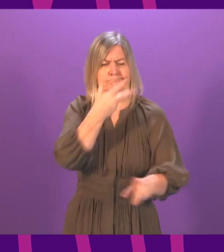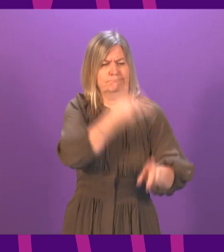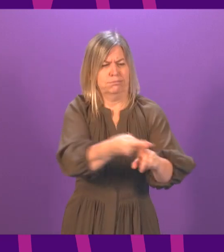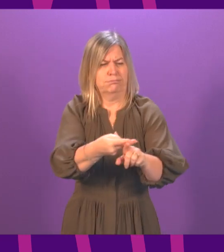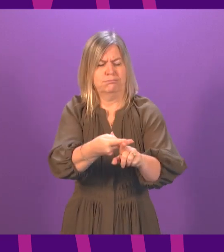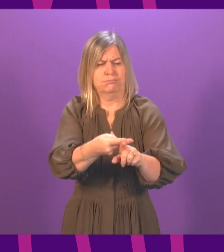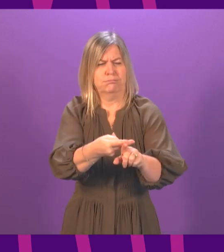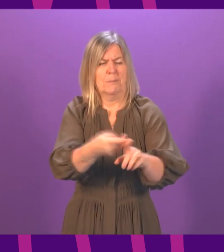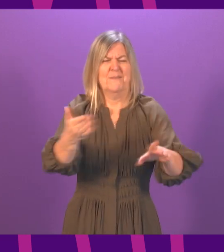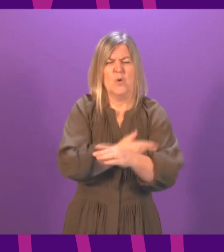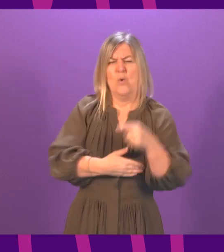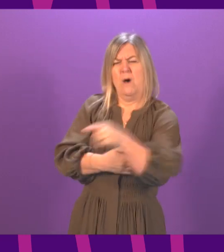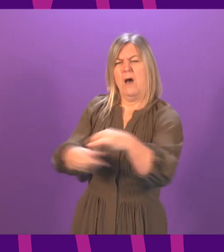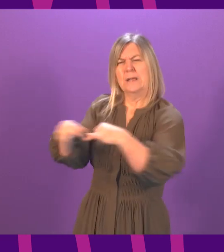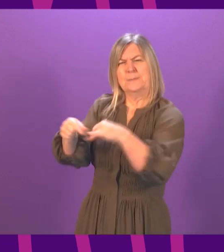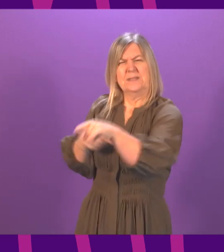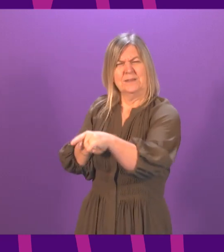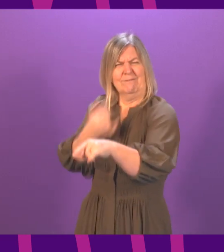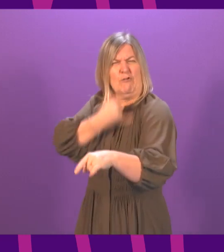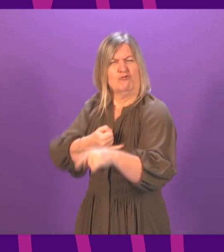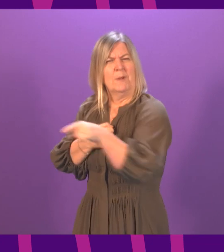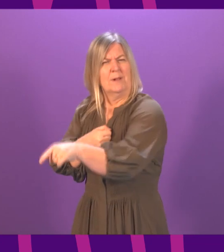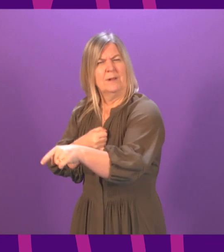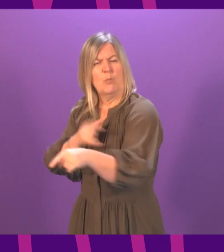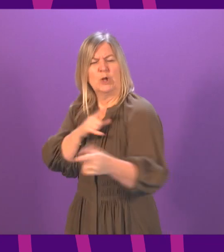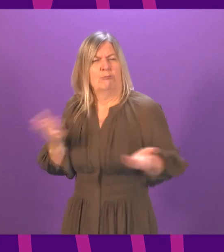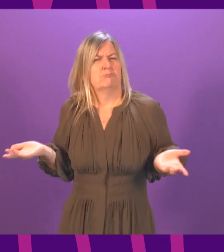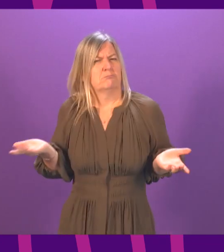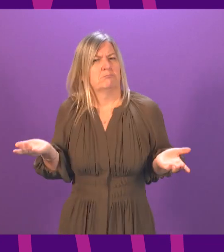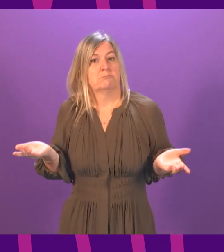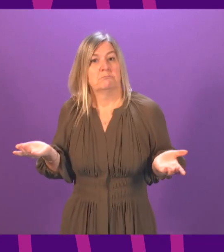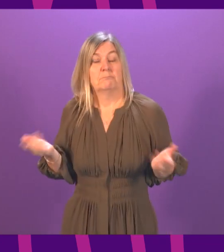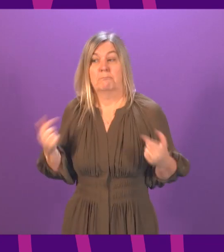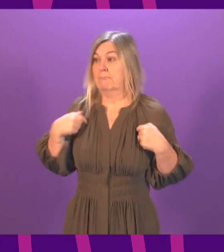even being given supplies. I had no good answer to give her. Does the First Minister have one?